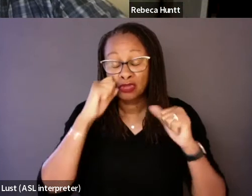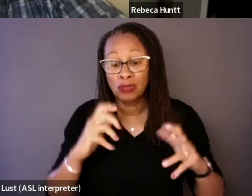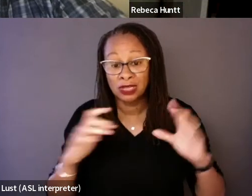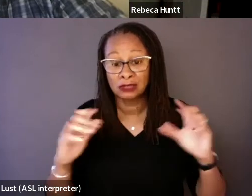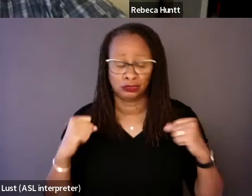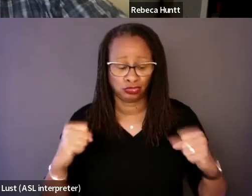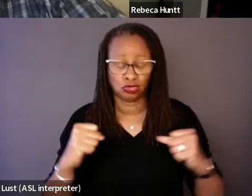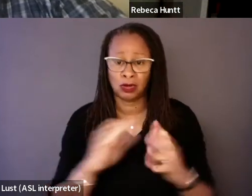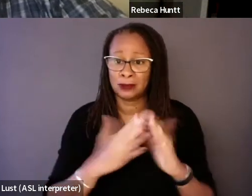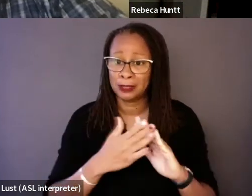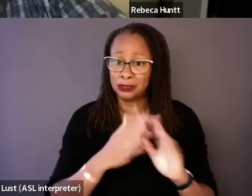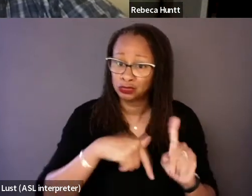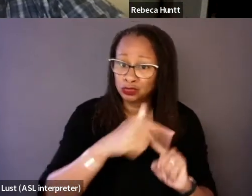around.